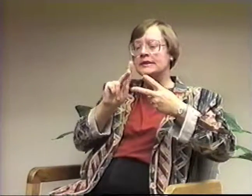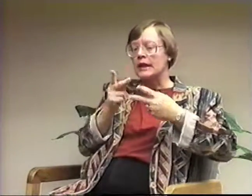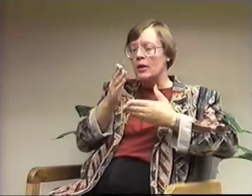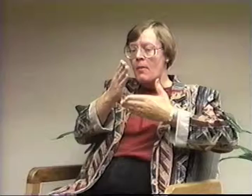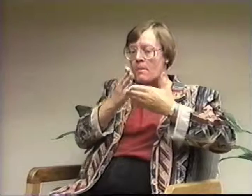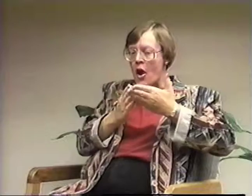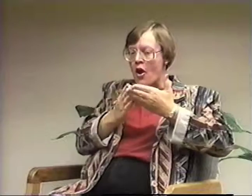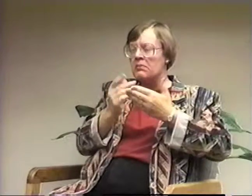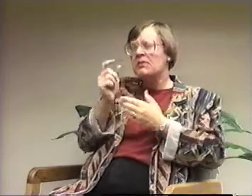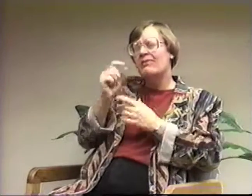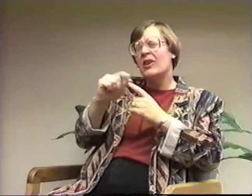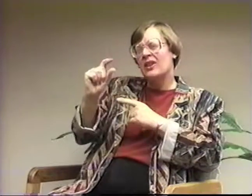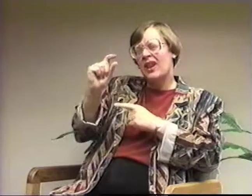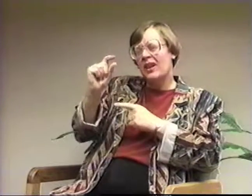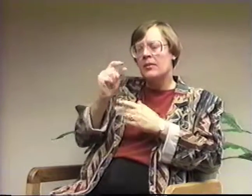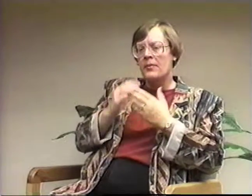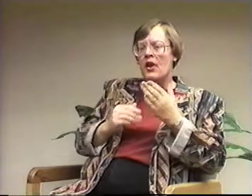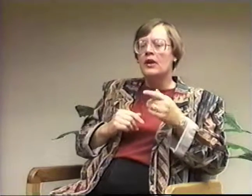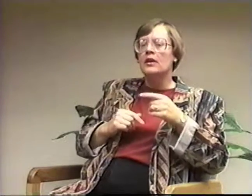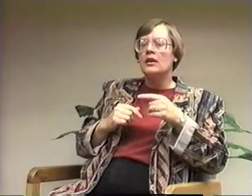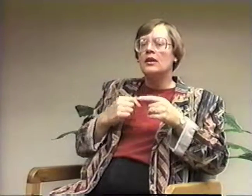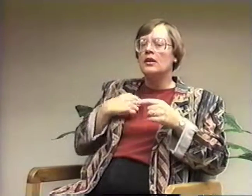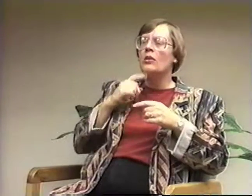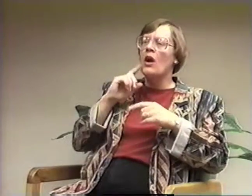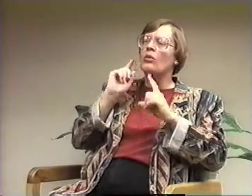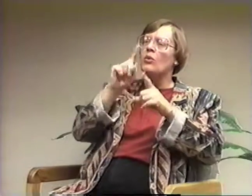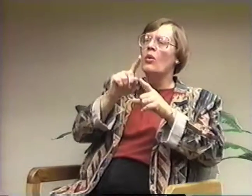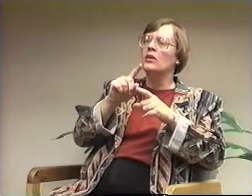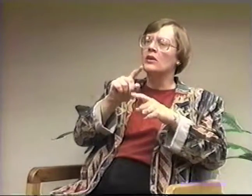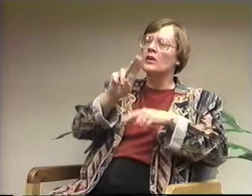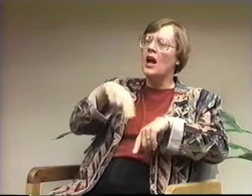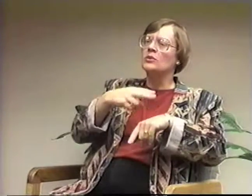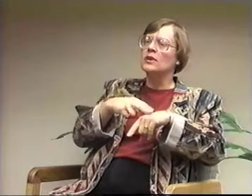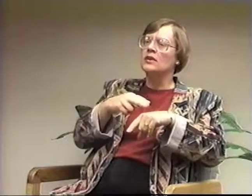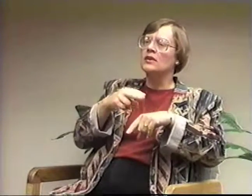The second part, a very small part, of my job is